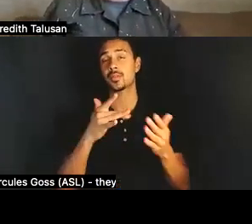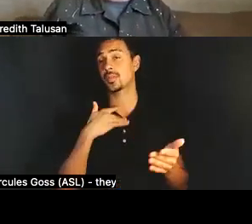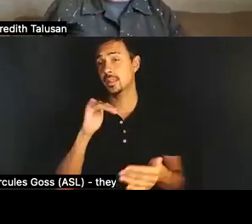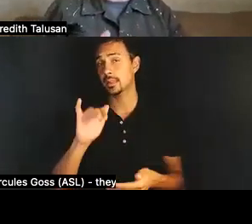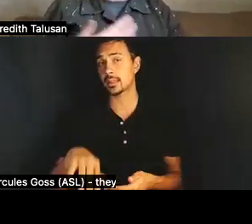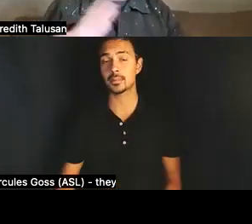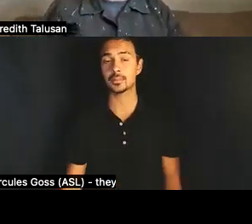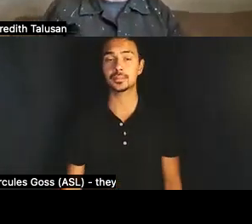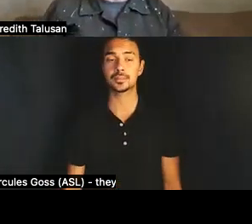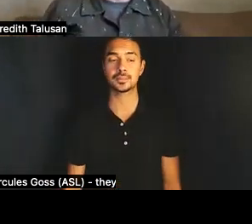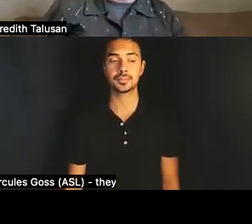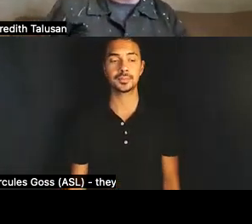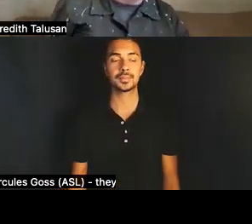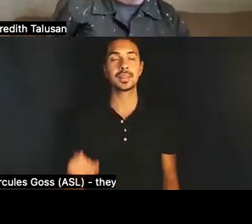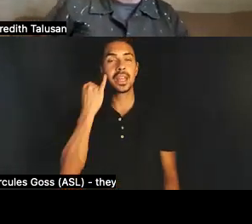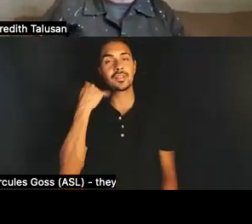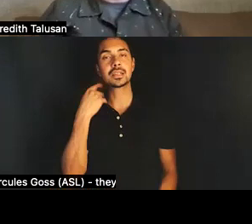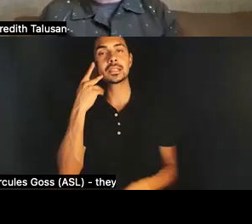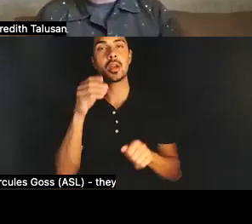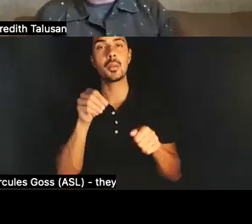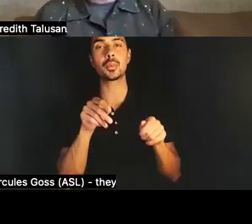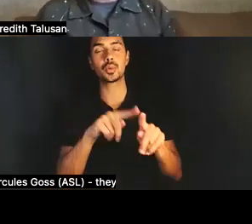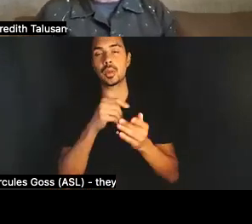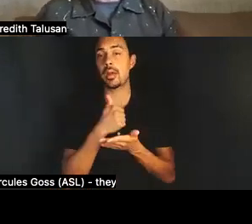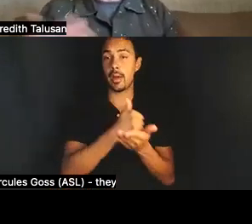, you know, that might be another way of framing it.